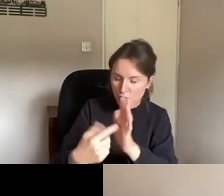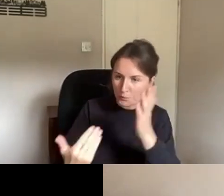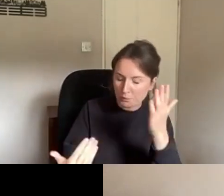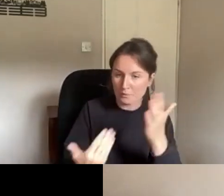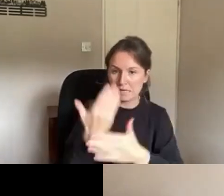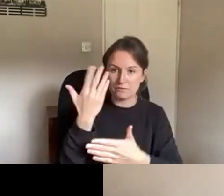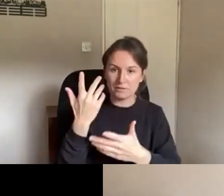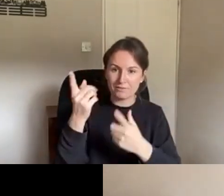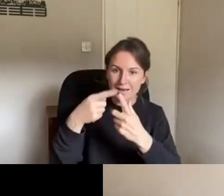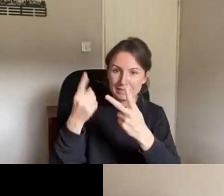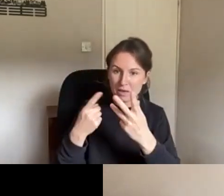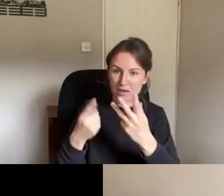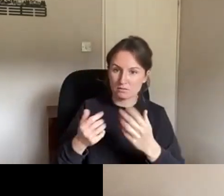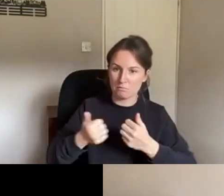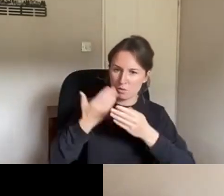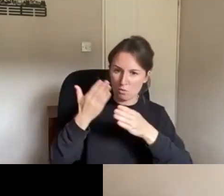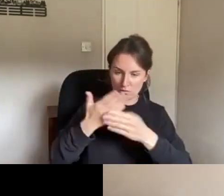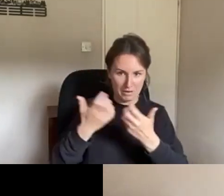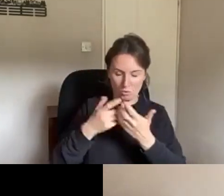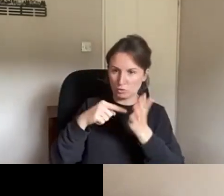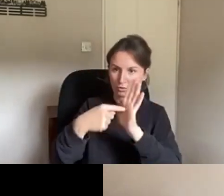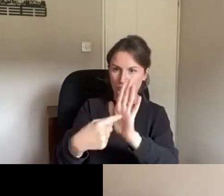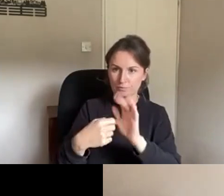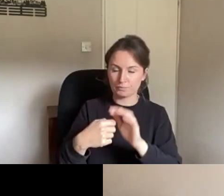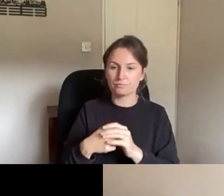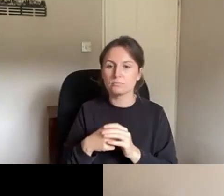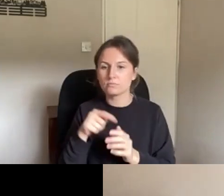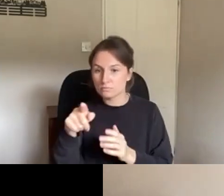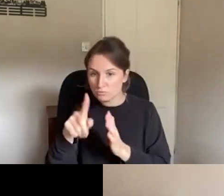Who'd like that one? James, have you got any thoughts on that one?